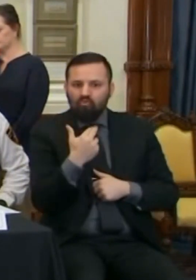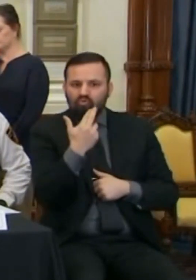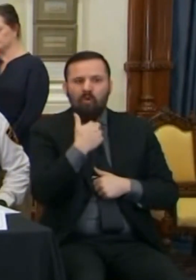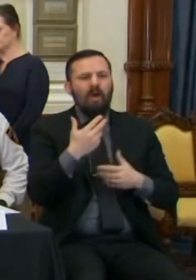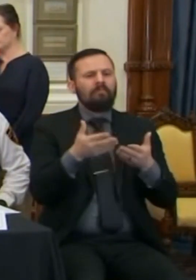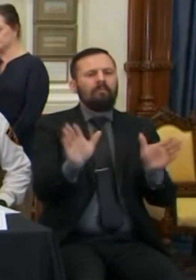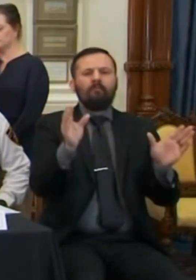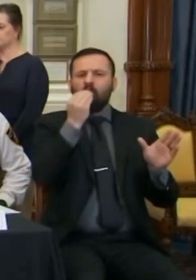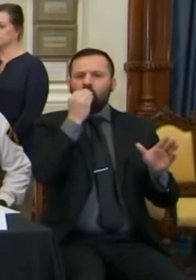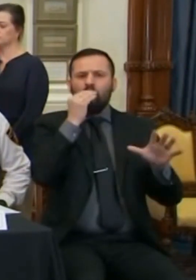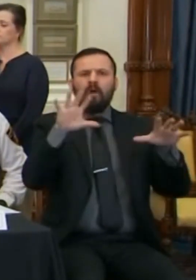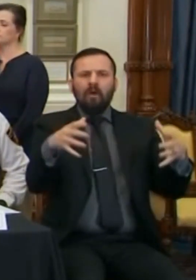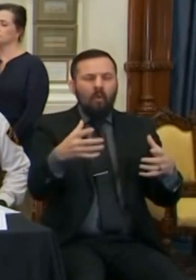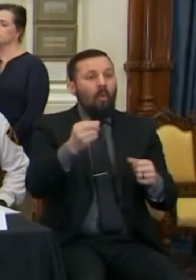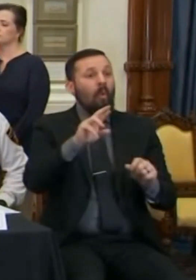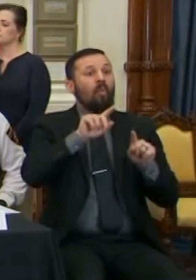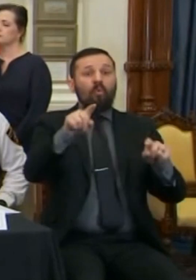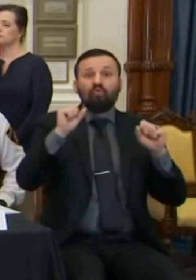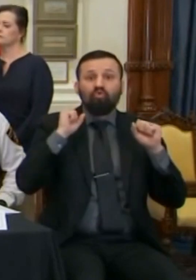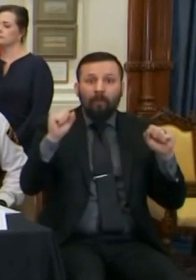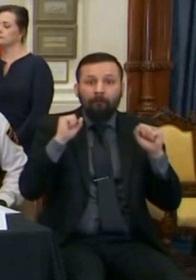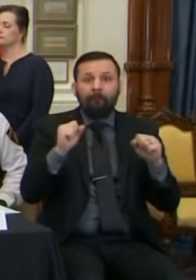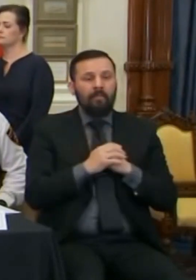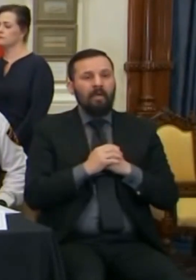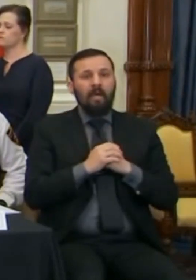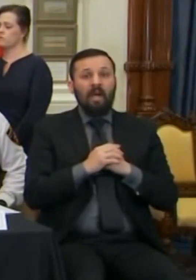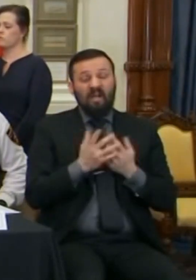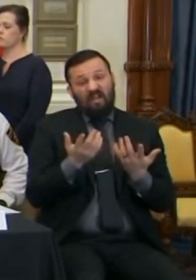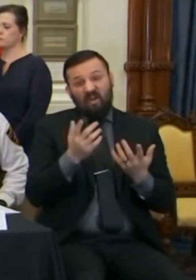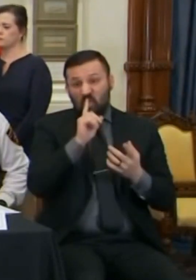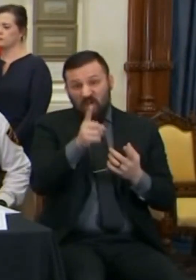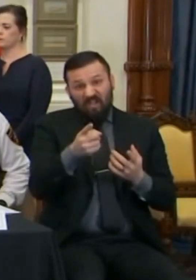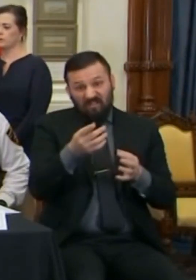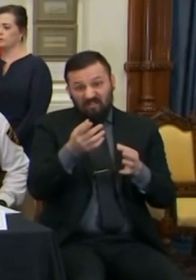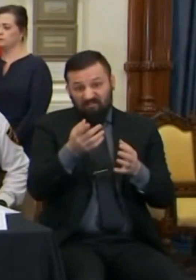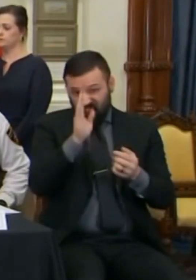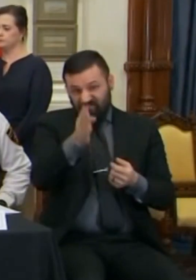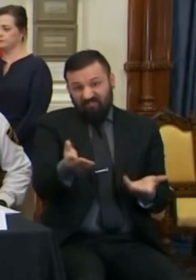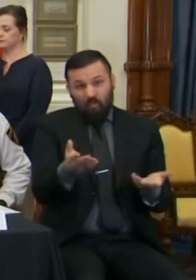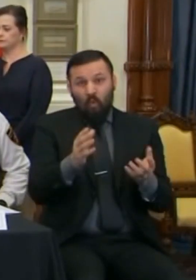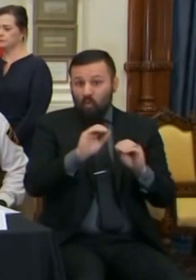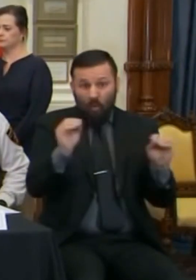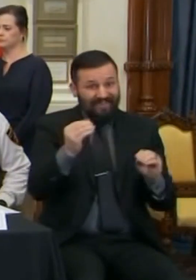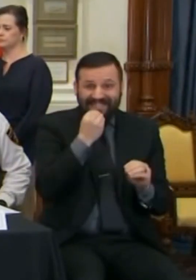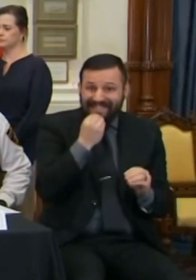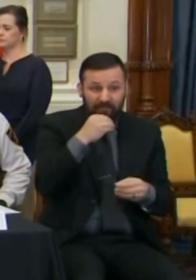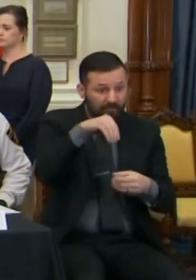visiting gyms simply put there will be no dining in at bars and restaurants and